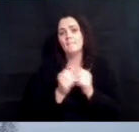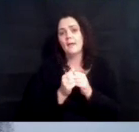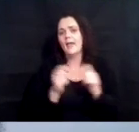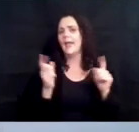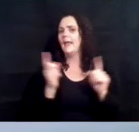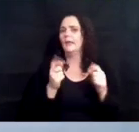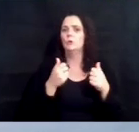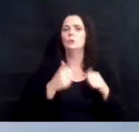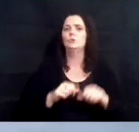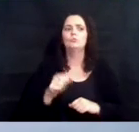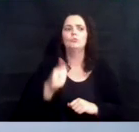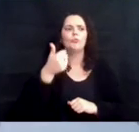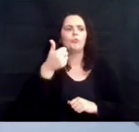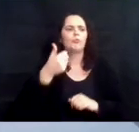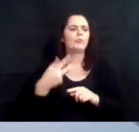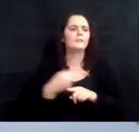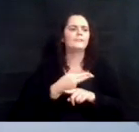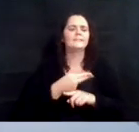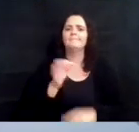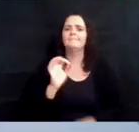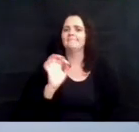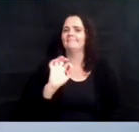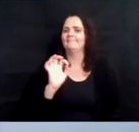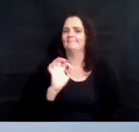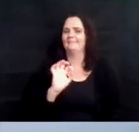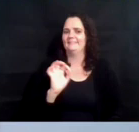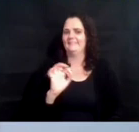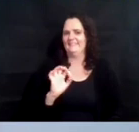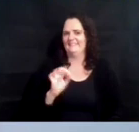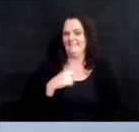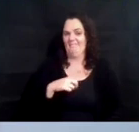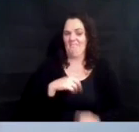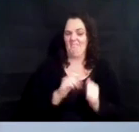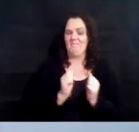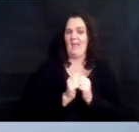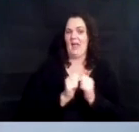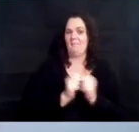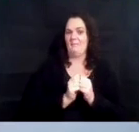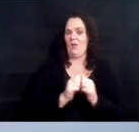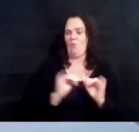your paper cutting scissors, paper is terrible for the sharpness of your blades.